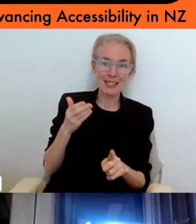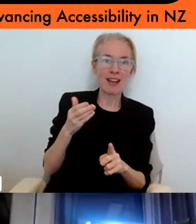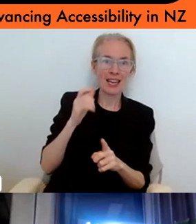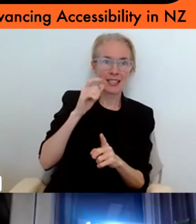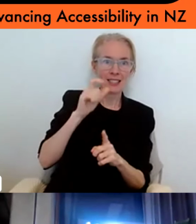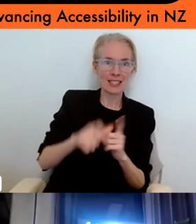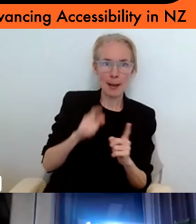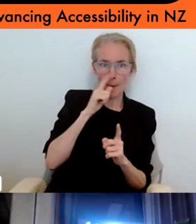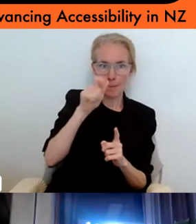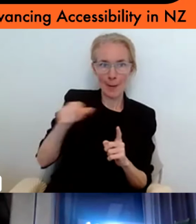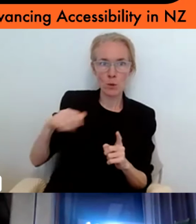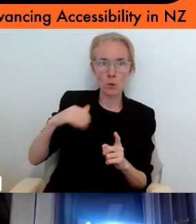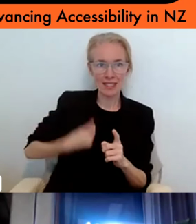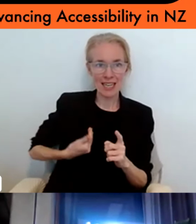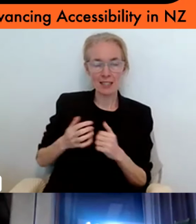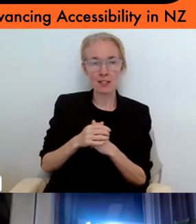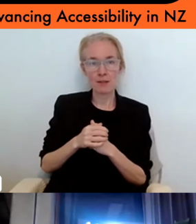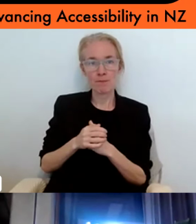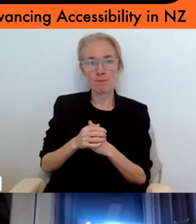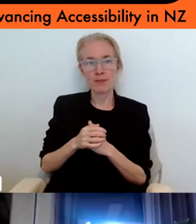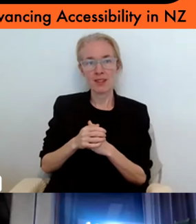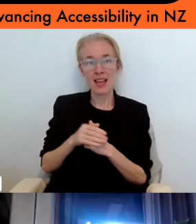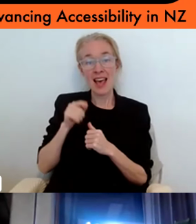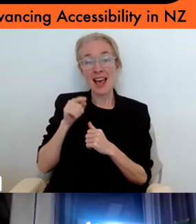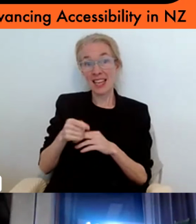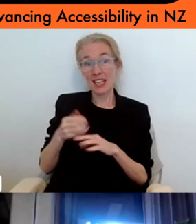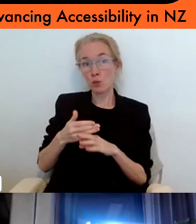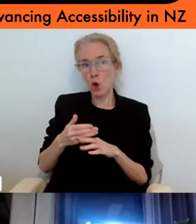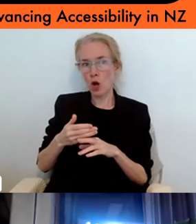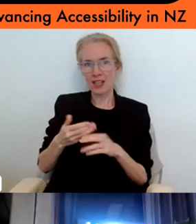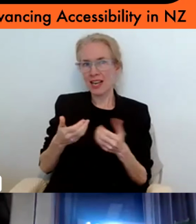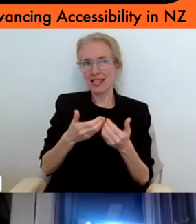commercial standards. It was an interesting discussion on making